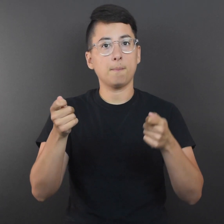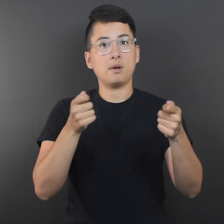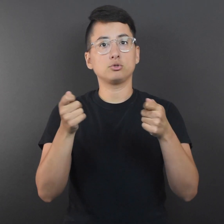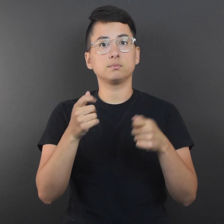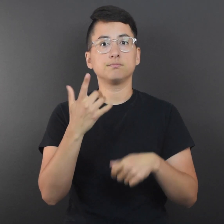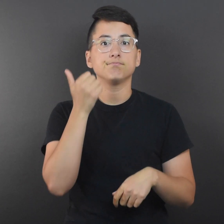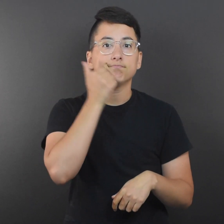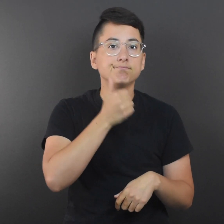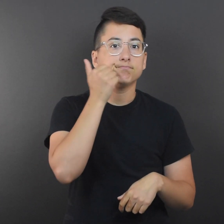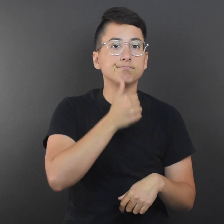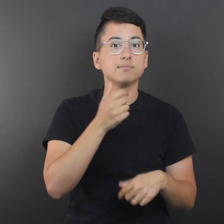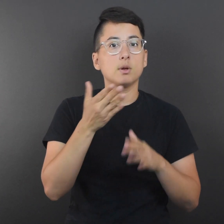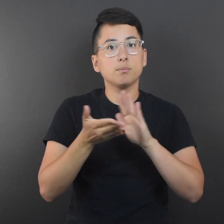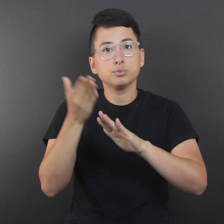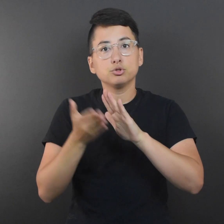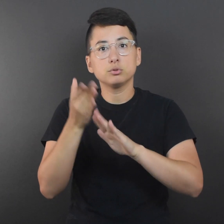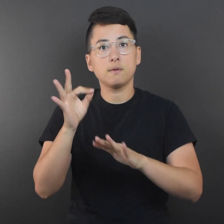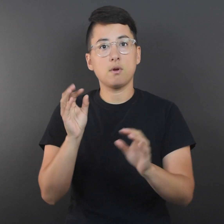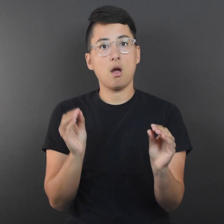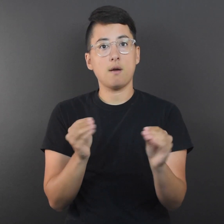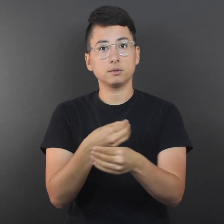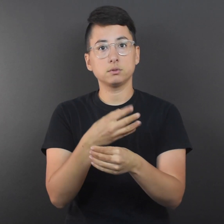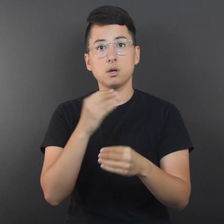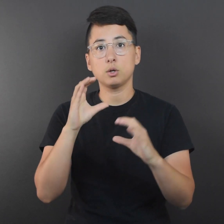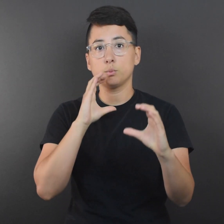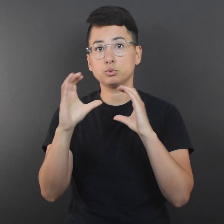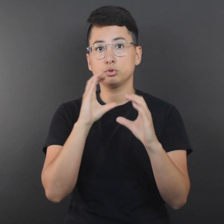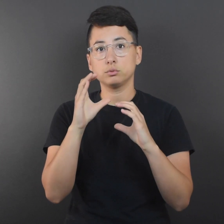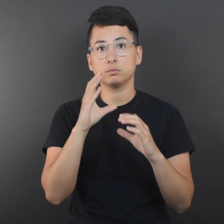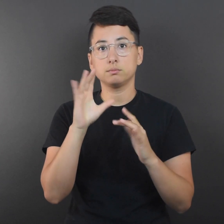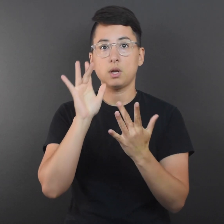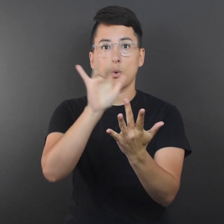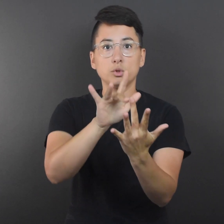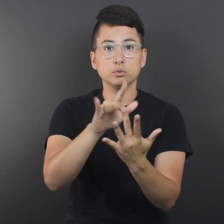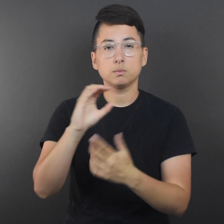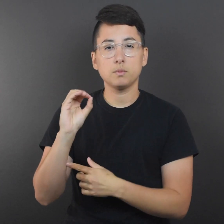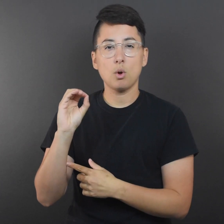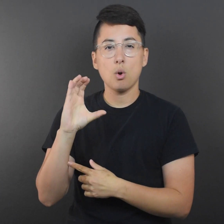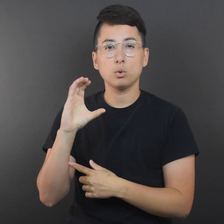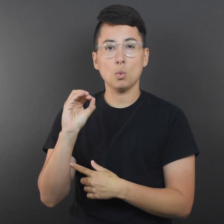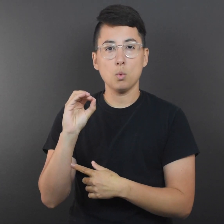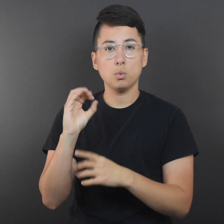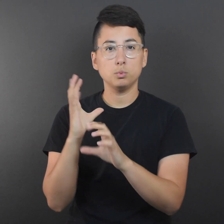This position manages the day-to-day operation of the Office of Communication and Outreach